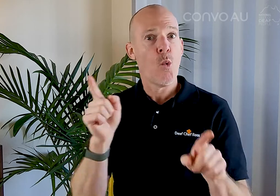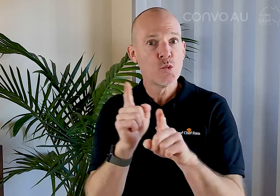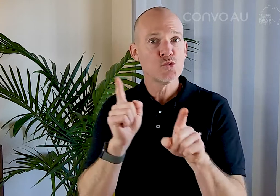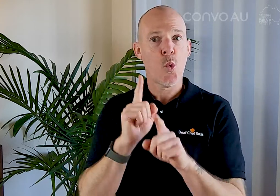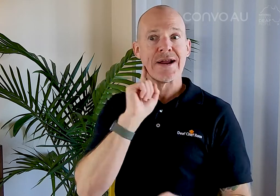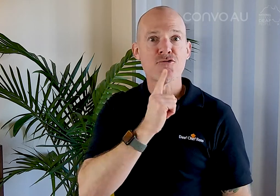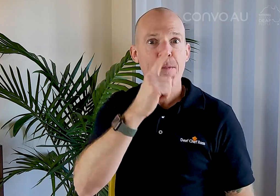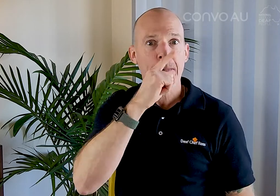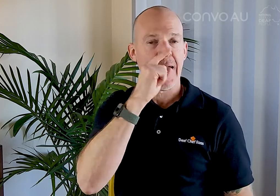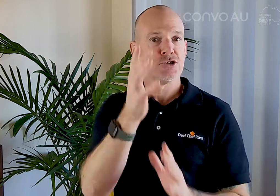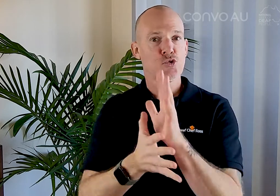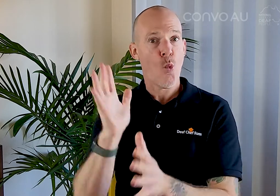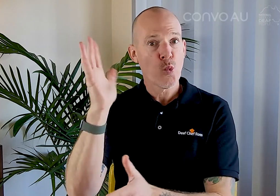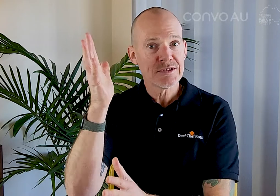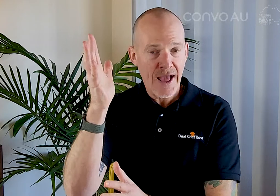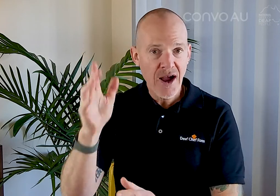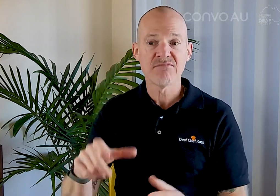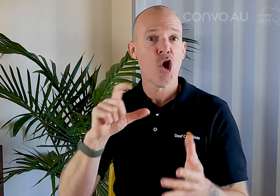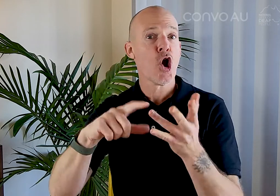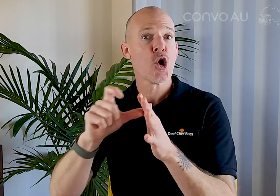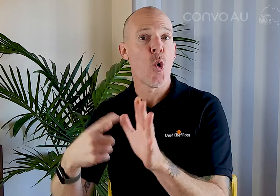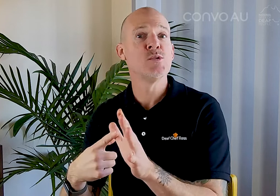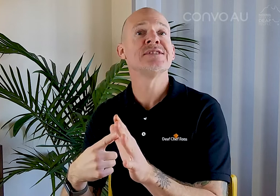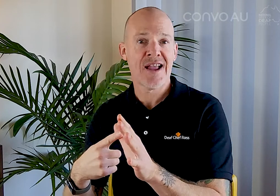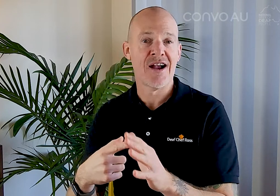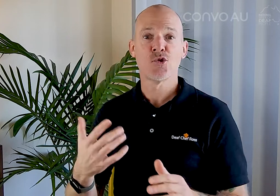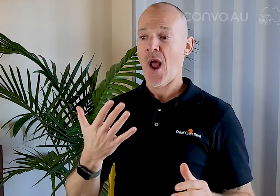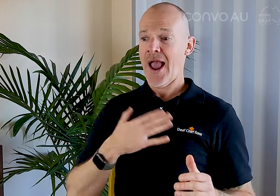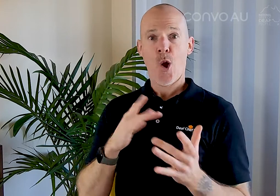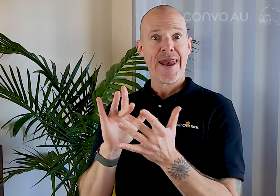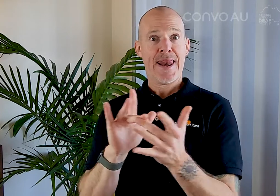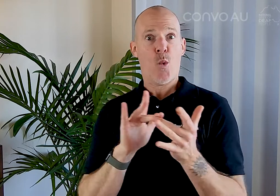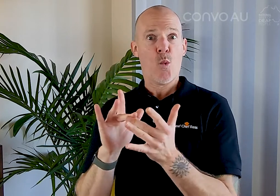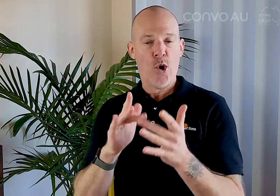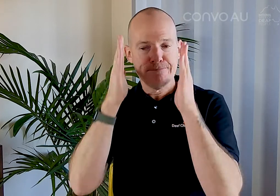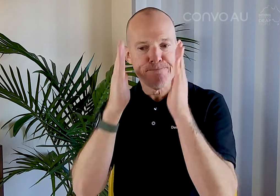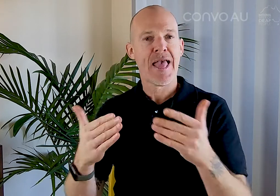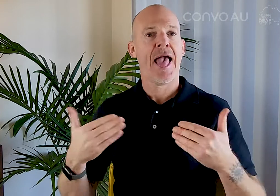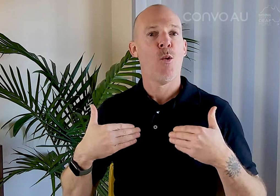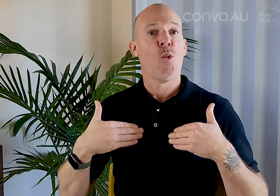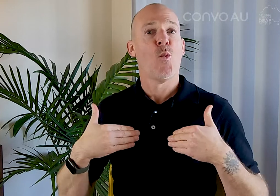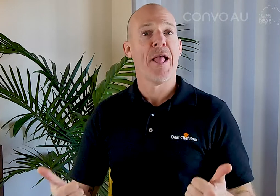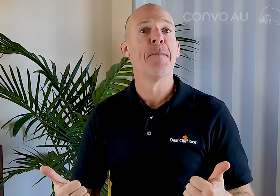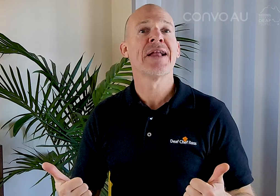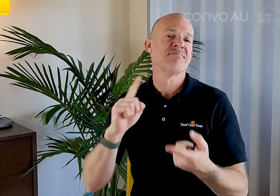but also hearing people that can sign, CODAs and we have a focus on health and wellbeing.